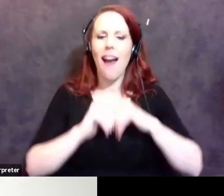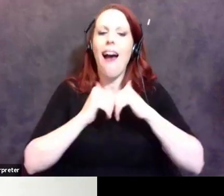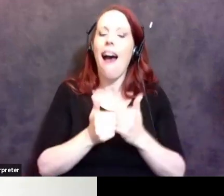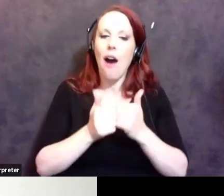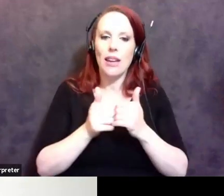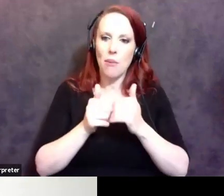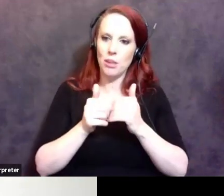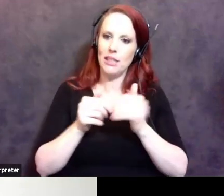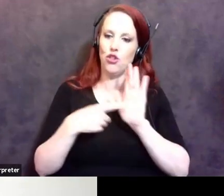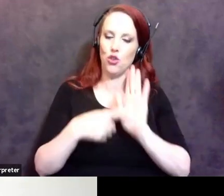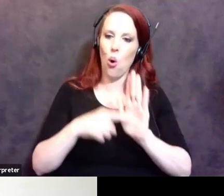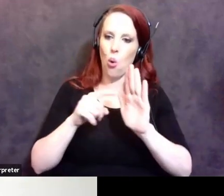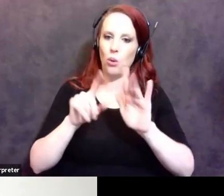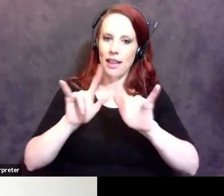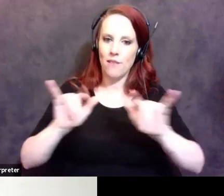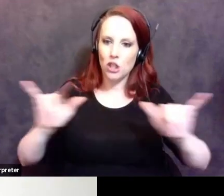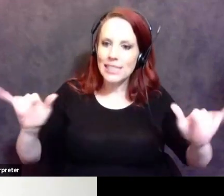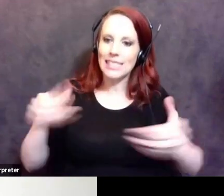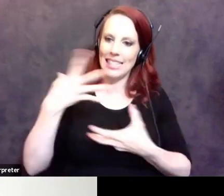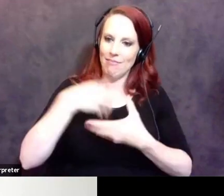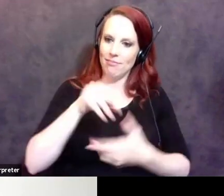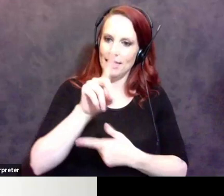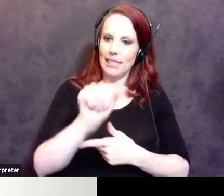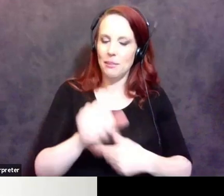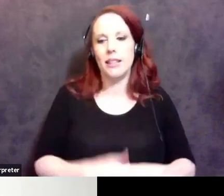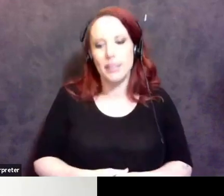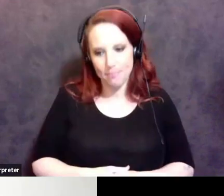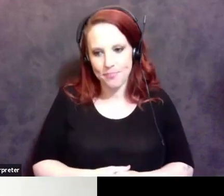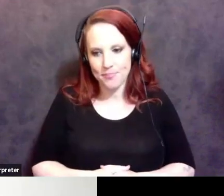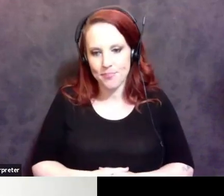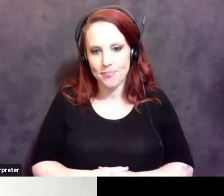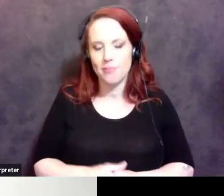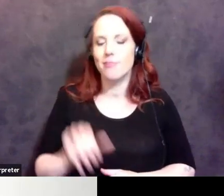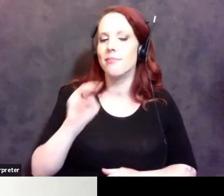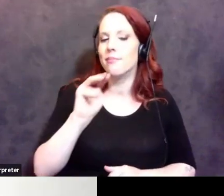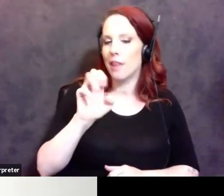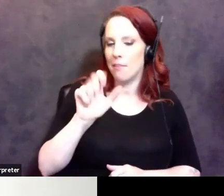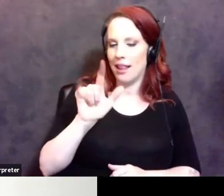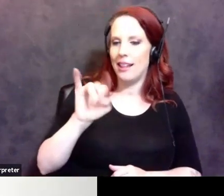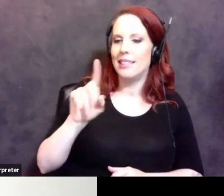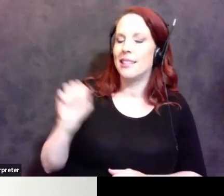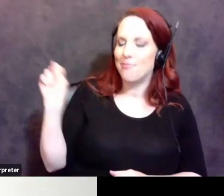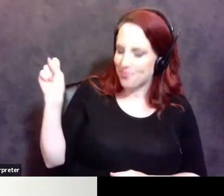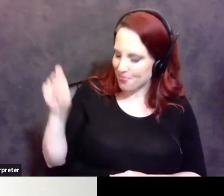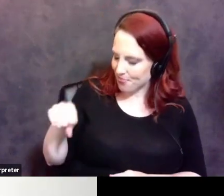we diversify what disability looks like? Yeah. That comment about not